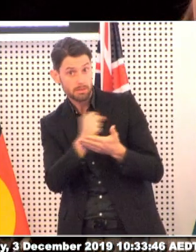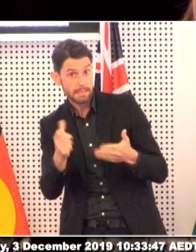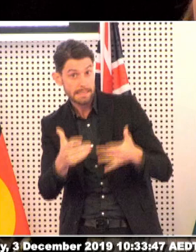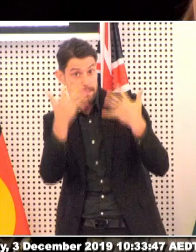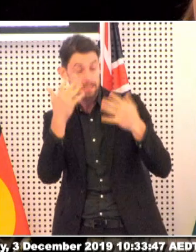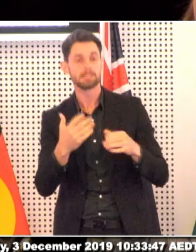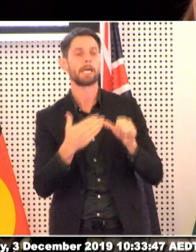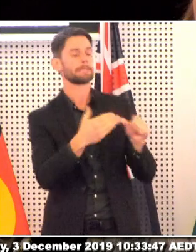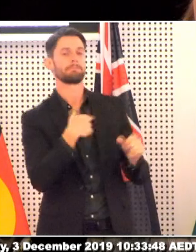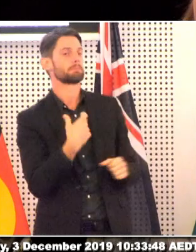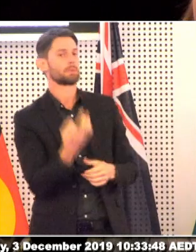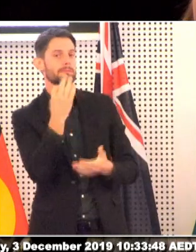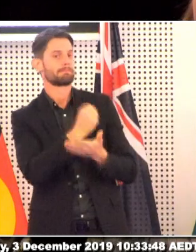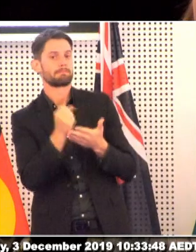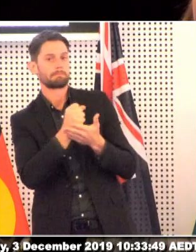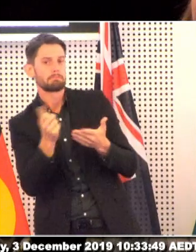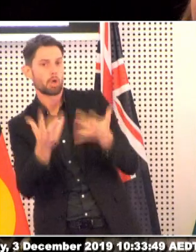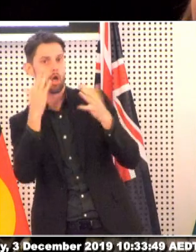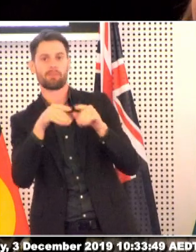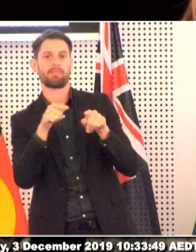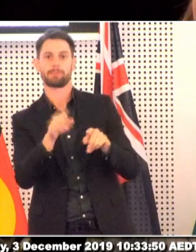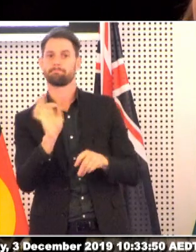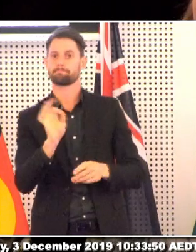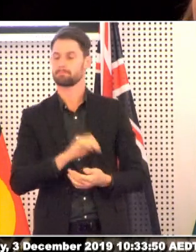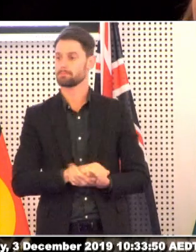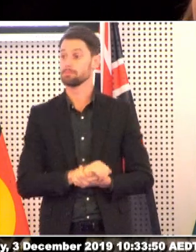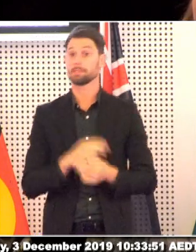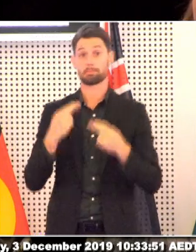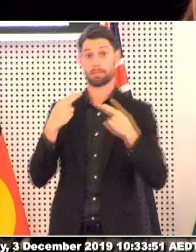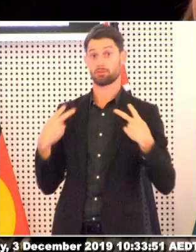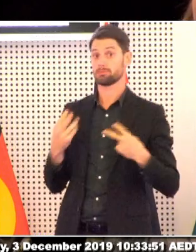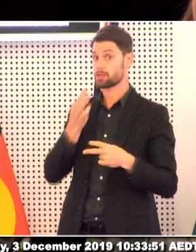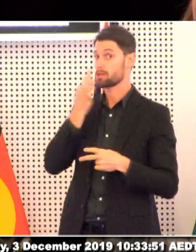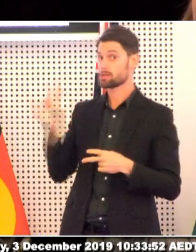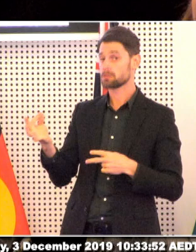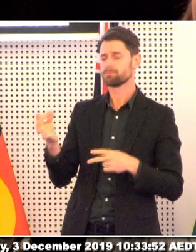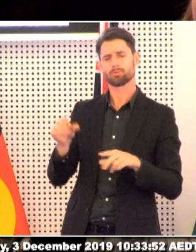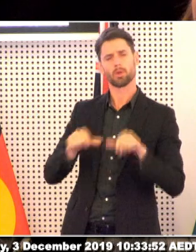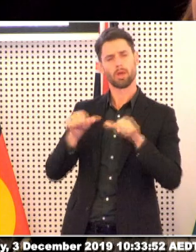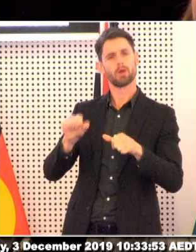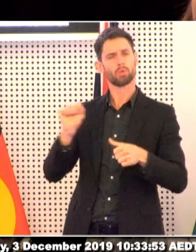You’ve referred in your statement to some of the consequences for